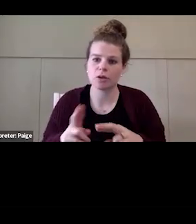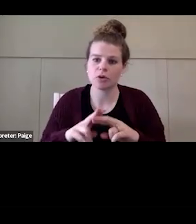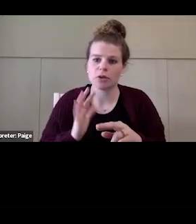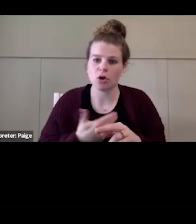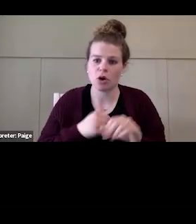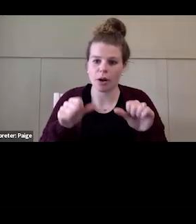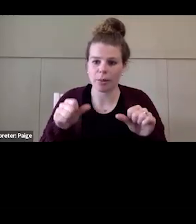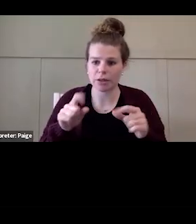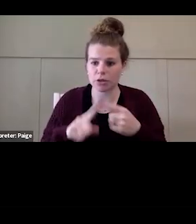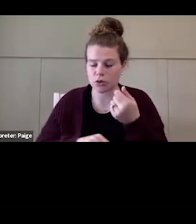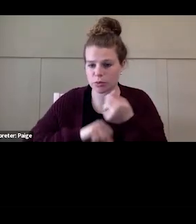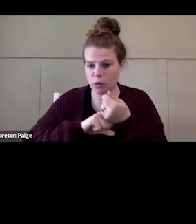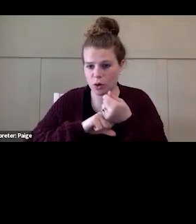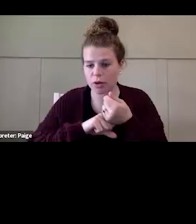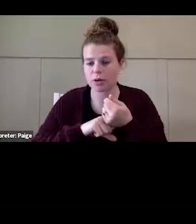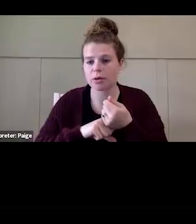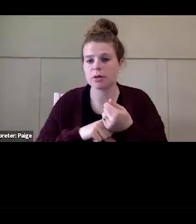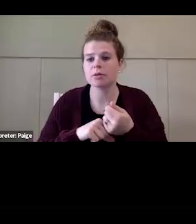to support the Denver community.